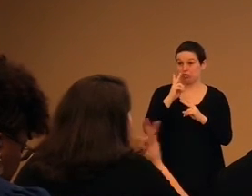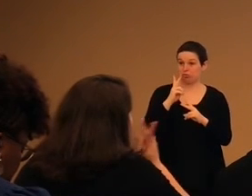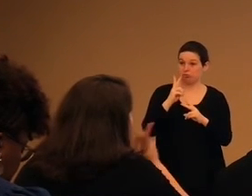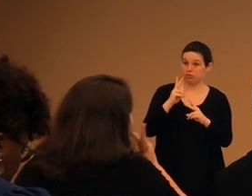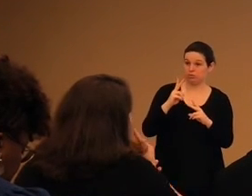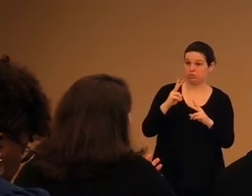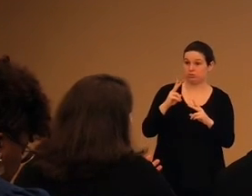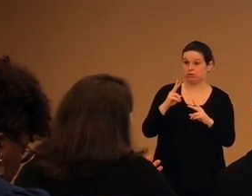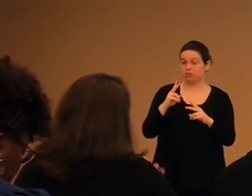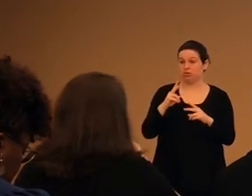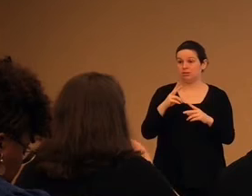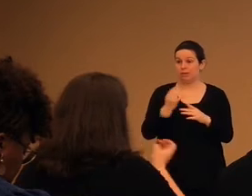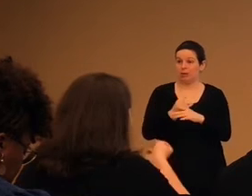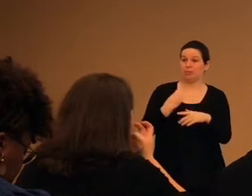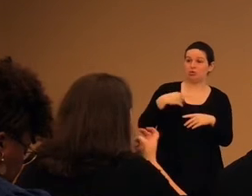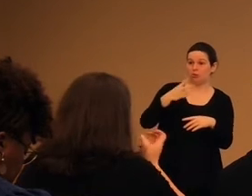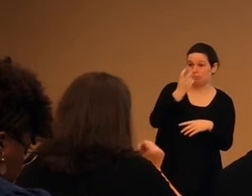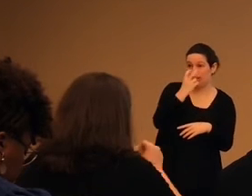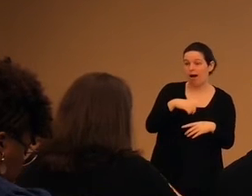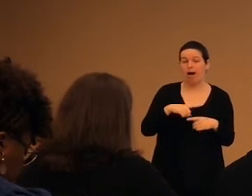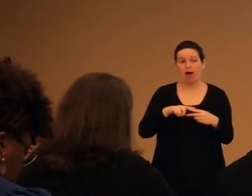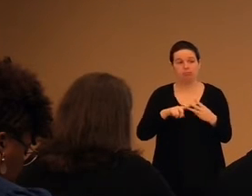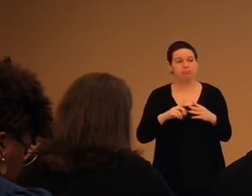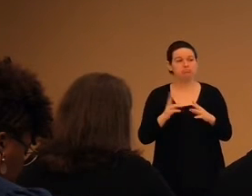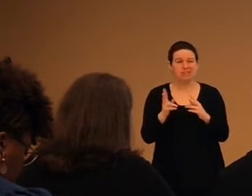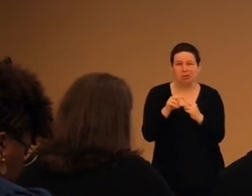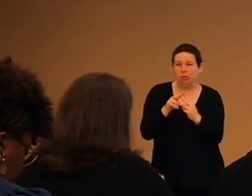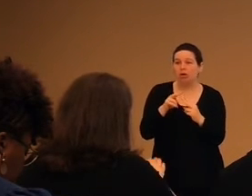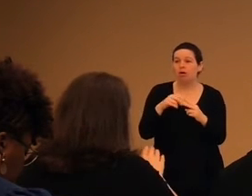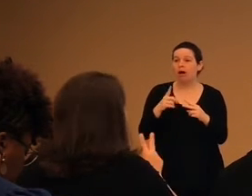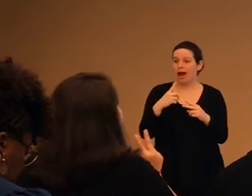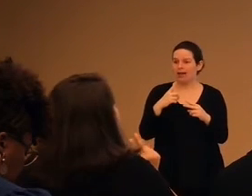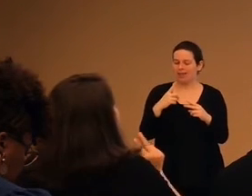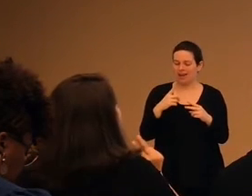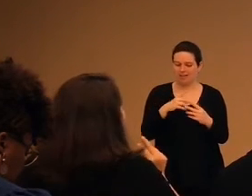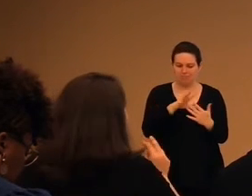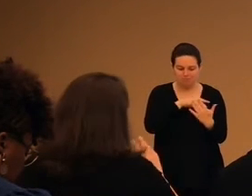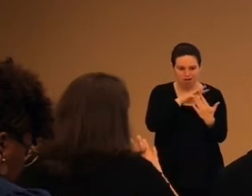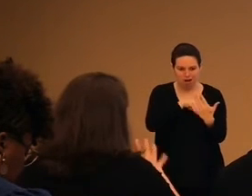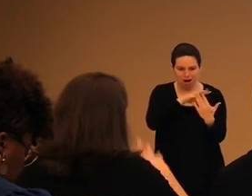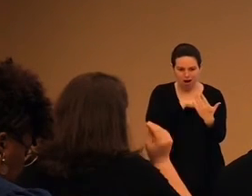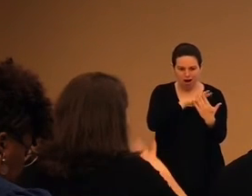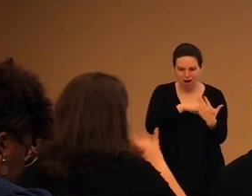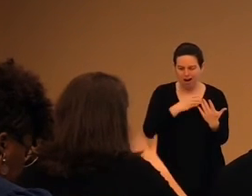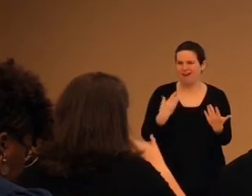Blind that have been able to actually take some of the stories with them, and we do have touchable panels